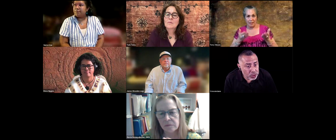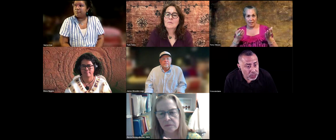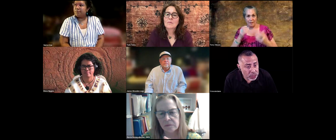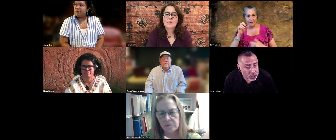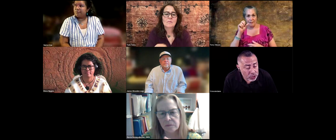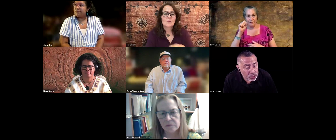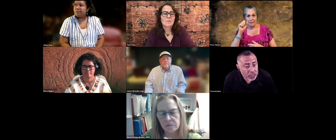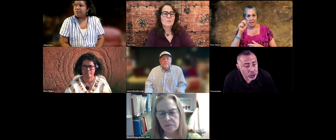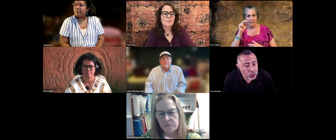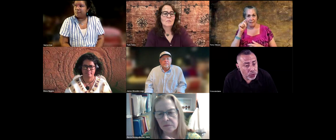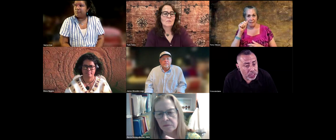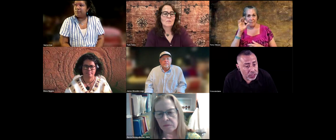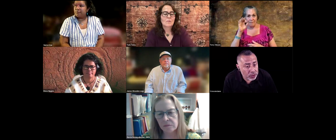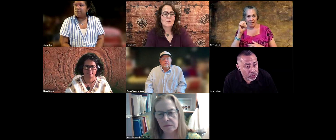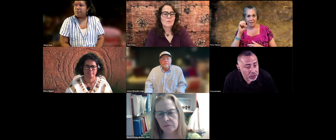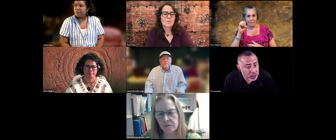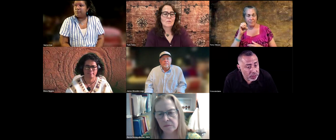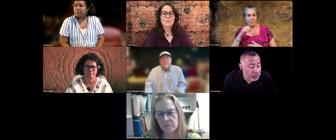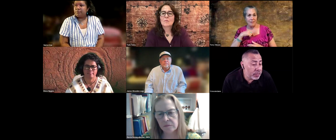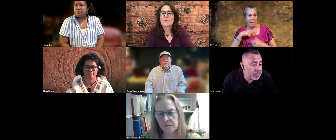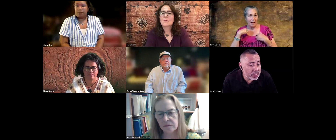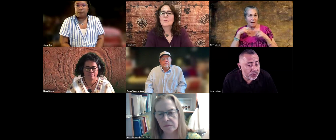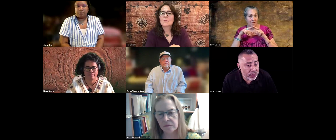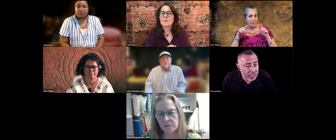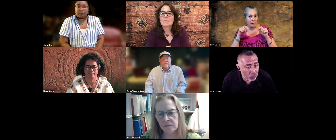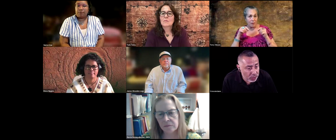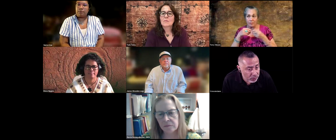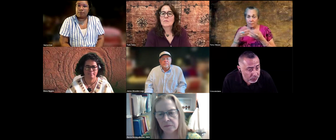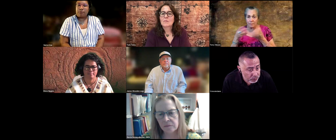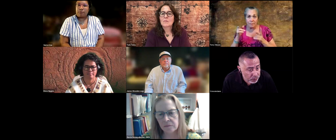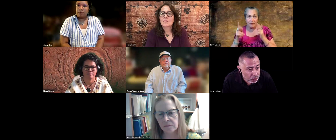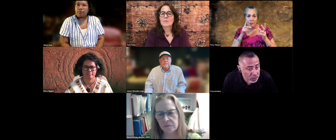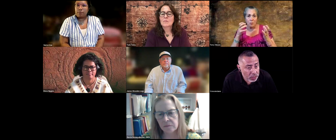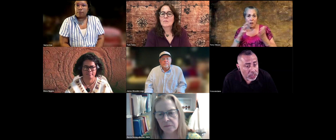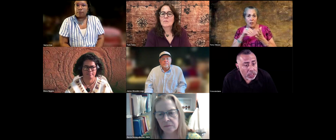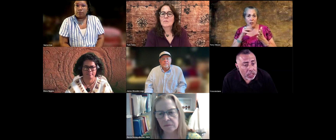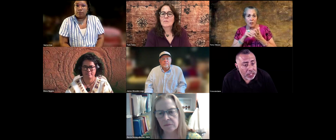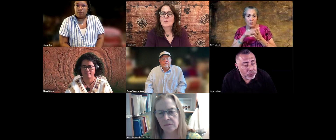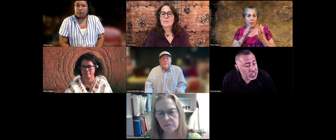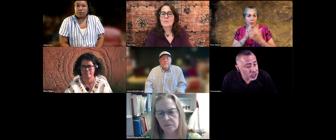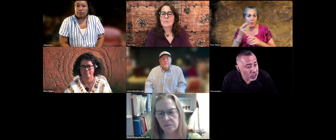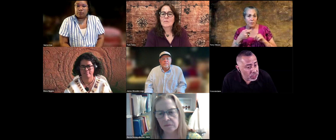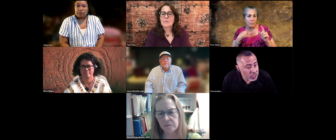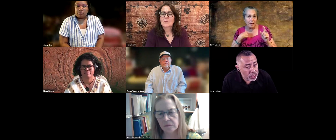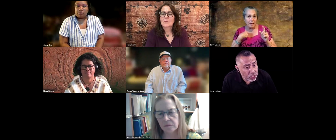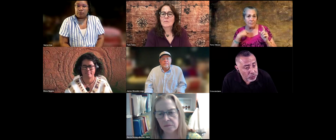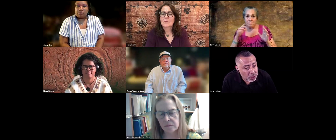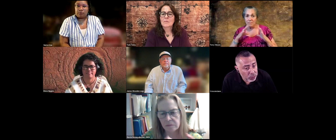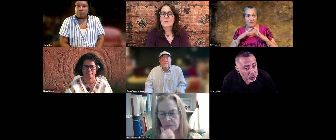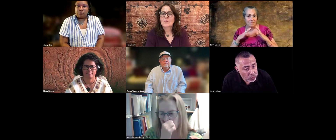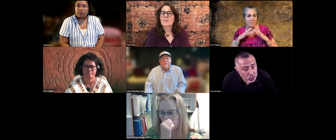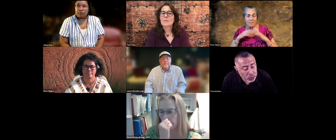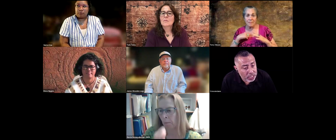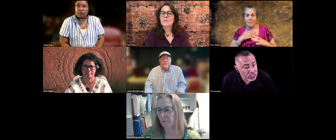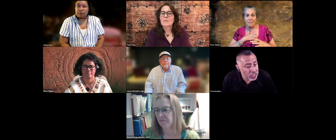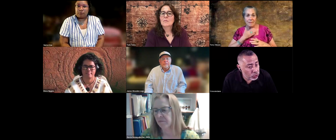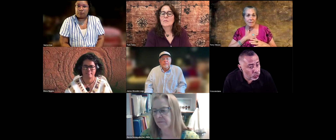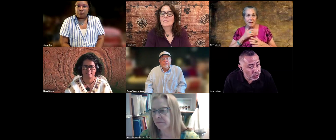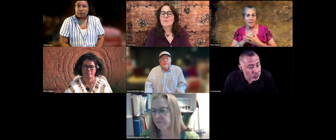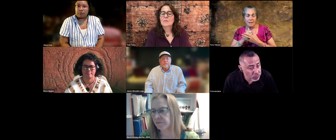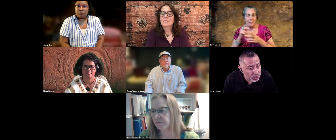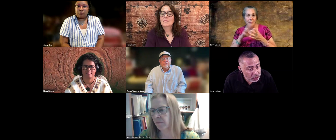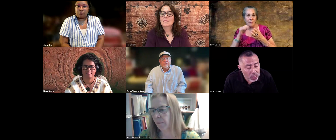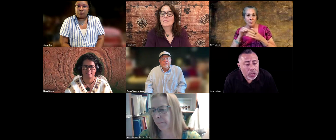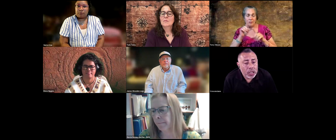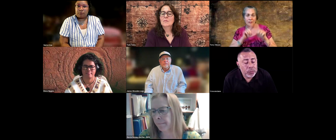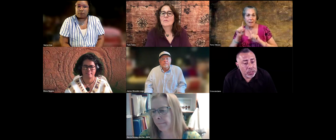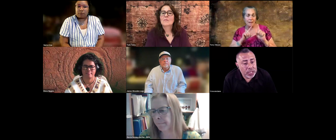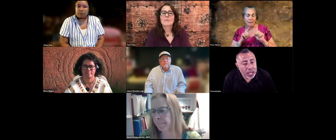I also teach. And tutor here in the Santa Fe area. I have business cards that I share with people who would like to take tutoring with me.